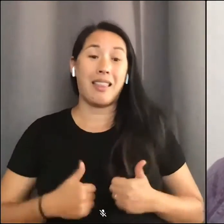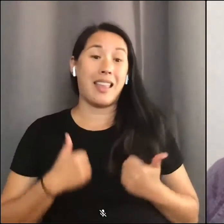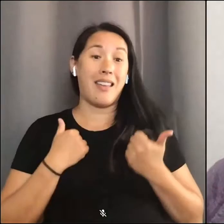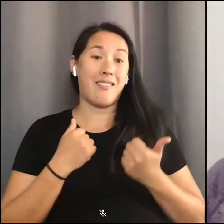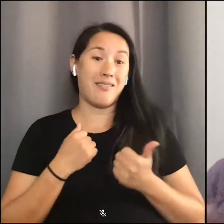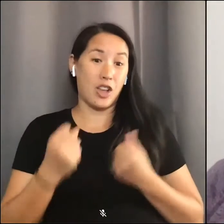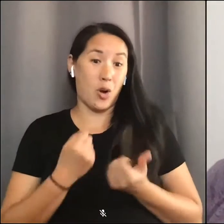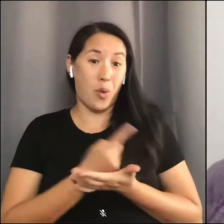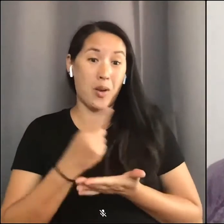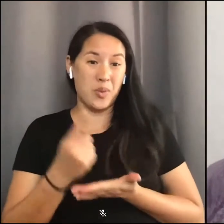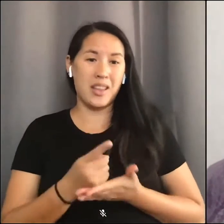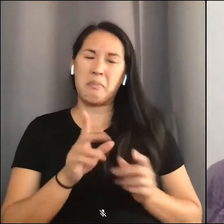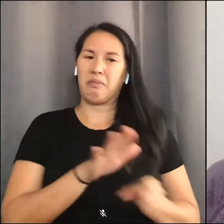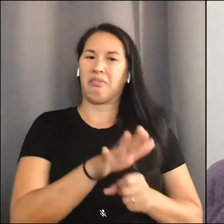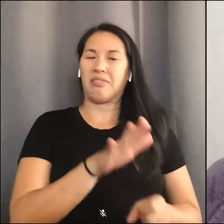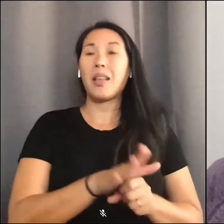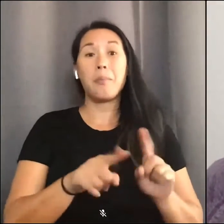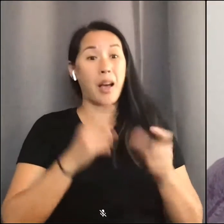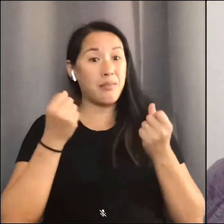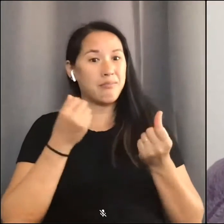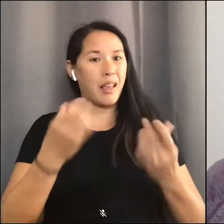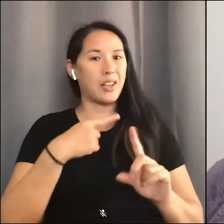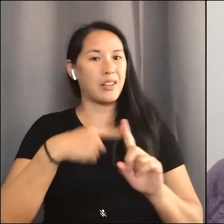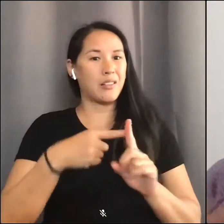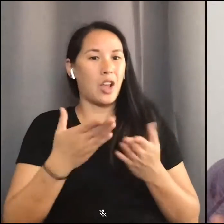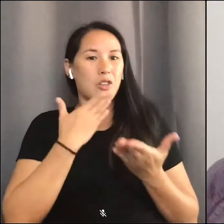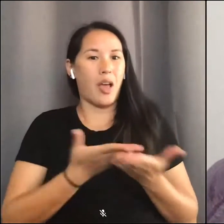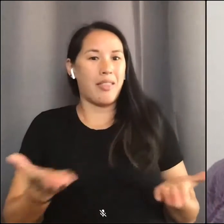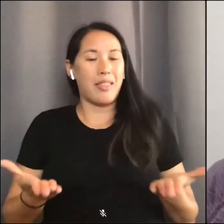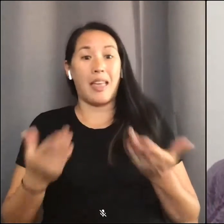things happen out of that um so really for the last 10 years i've been on this innovative journey